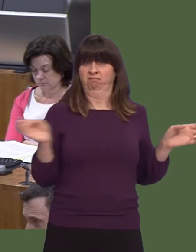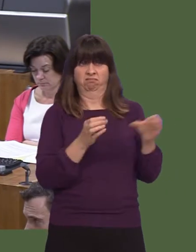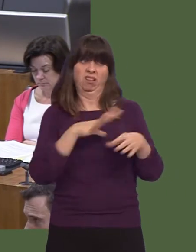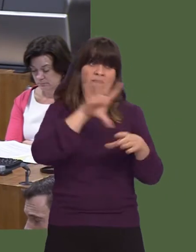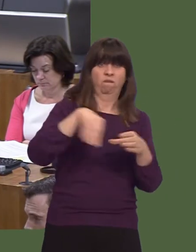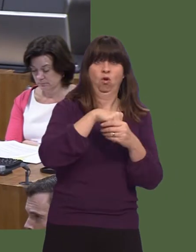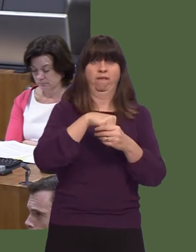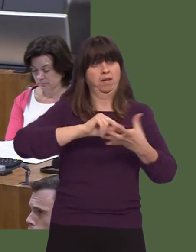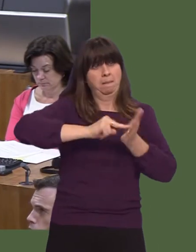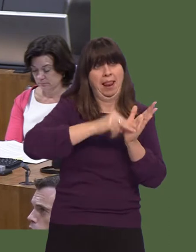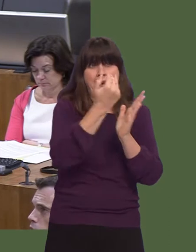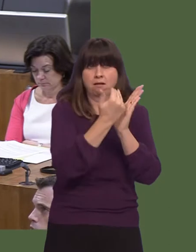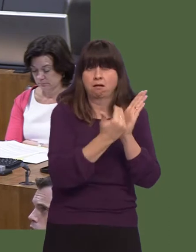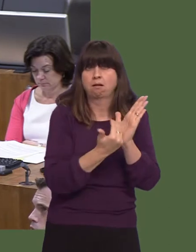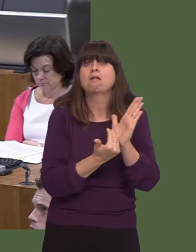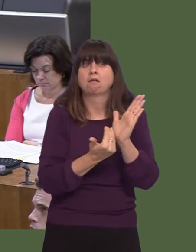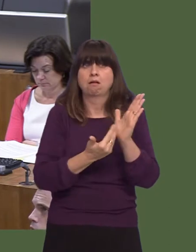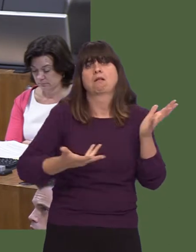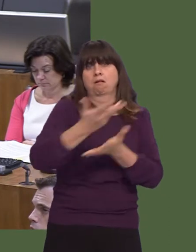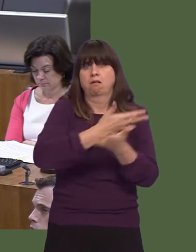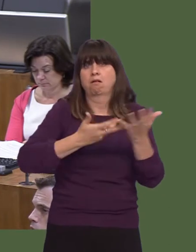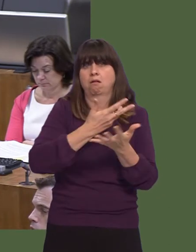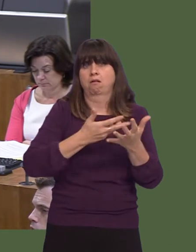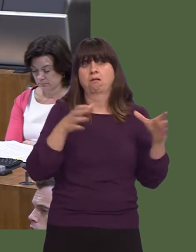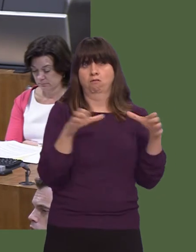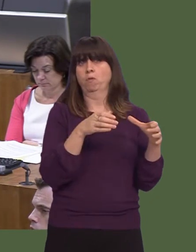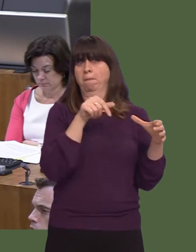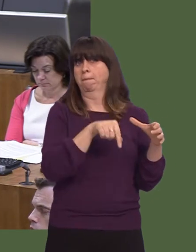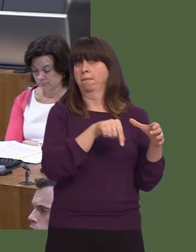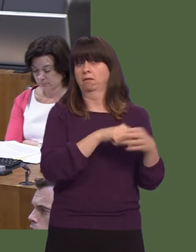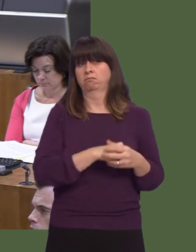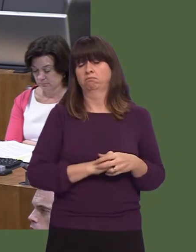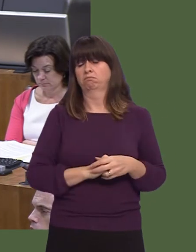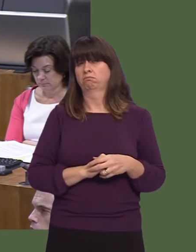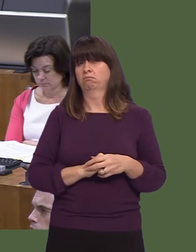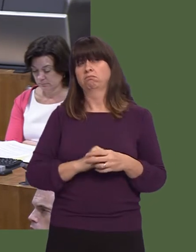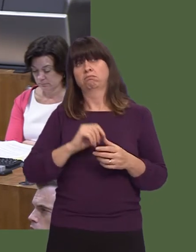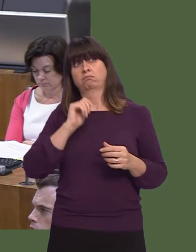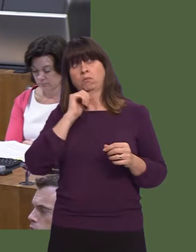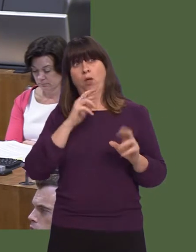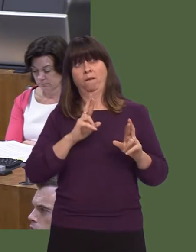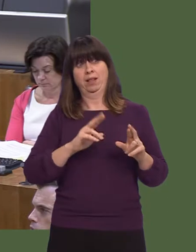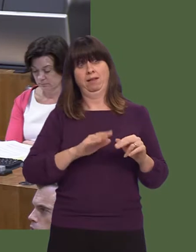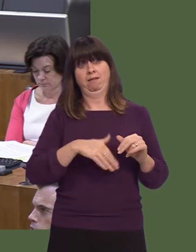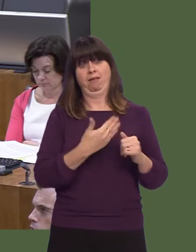by the responses that have been received by that task and finish group. As I said, we hope to be in a position where we can agree the plan by the end of this year, with a view